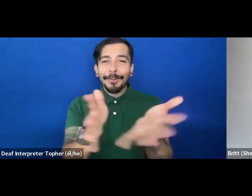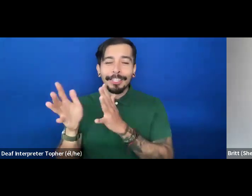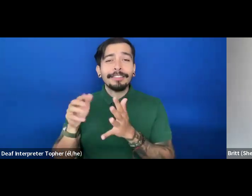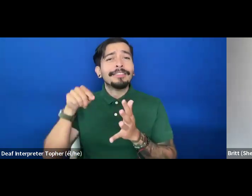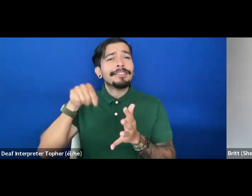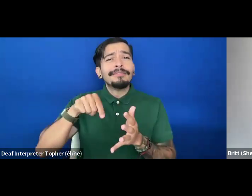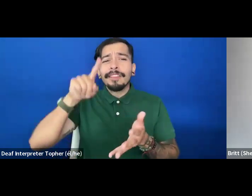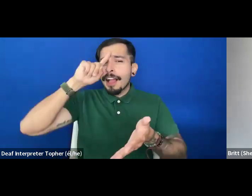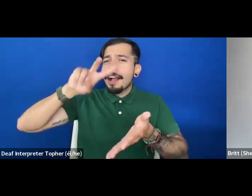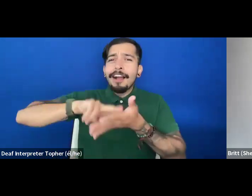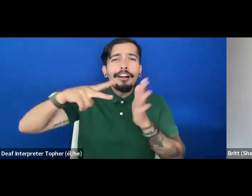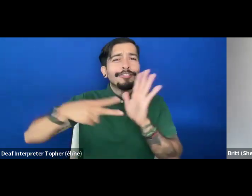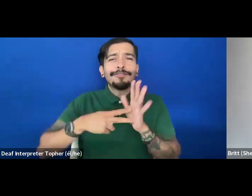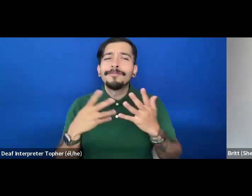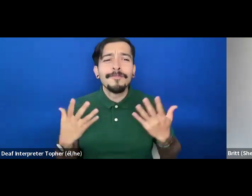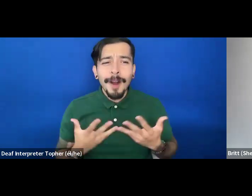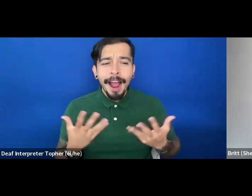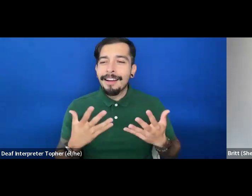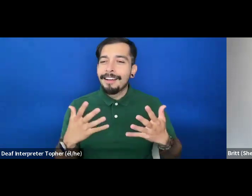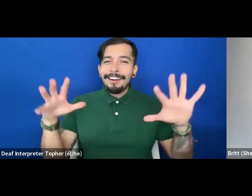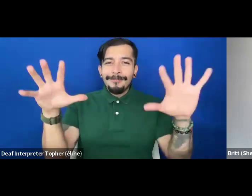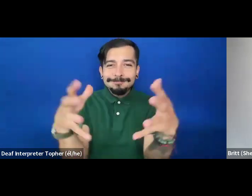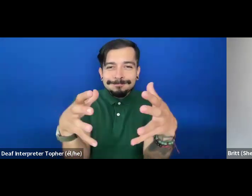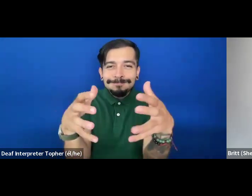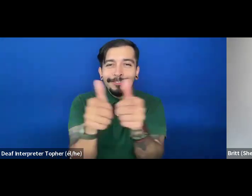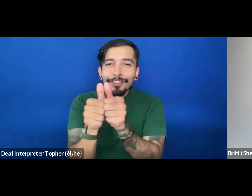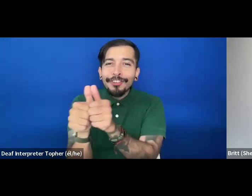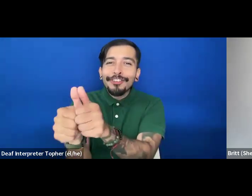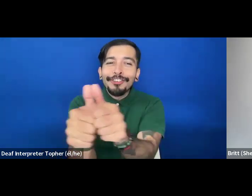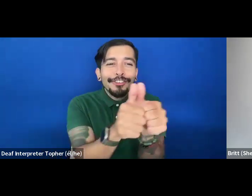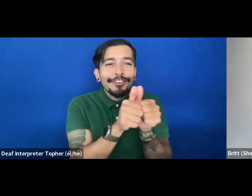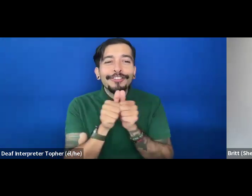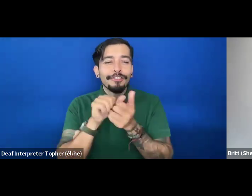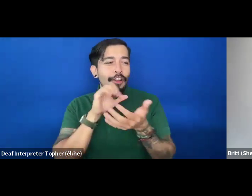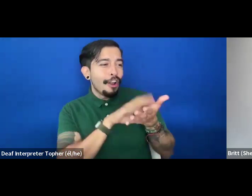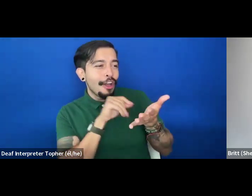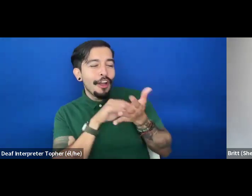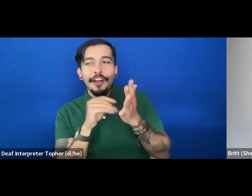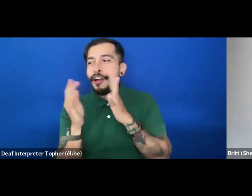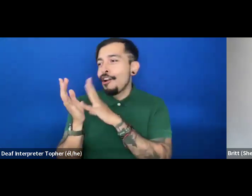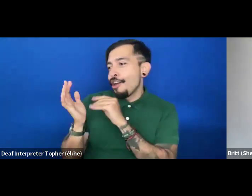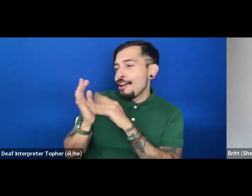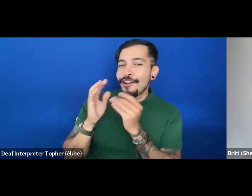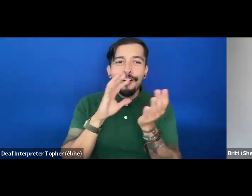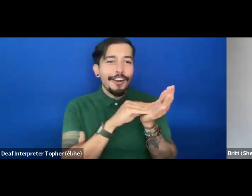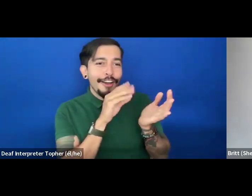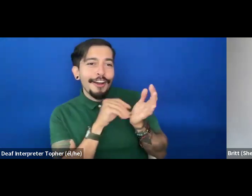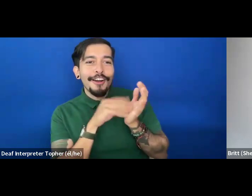to learn from each other, to unpack some difficult truths, to explore how we can build a more just world